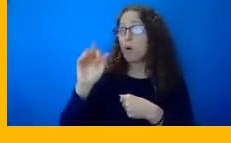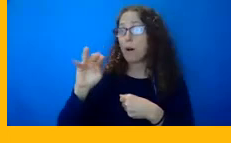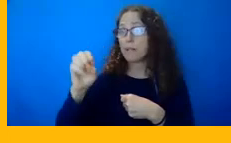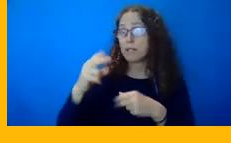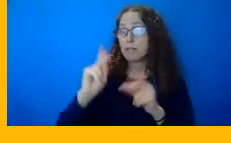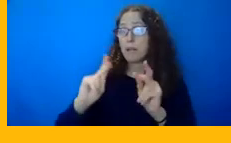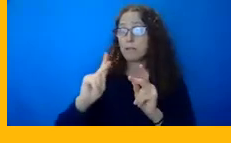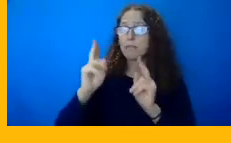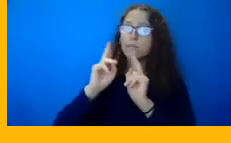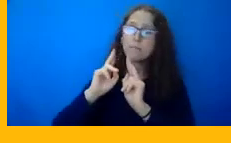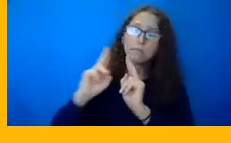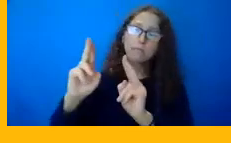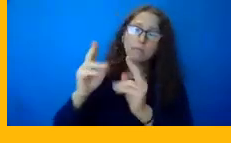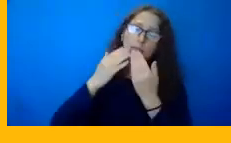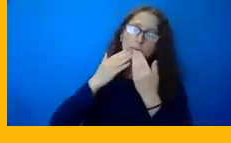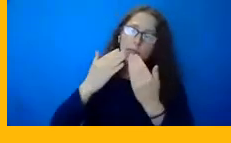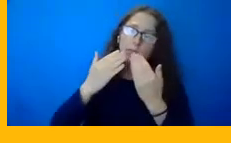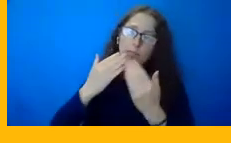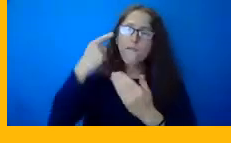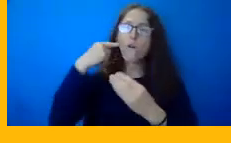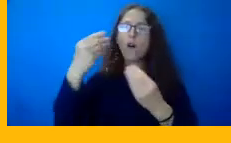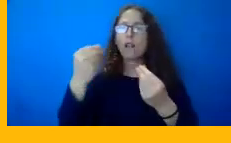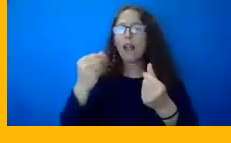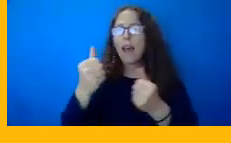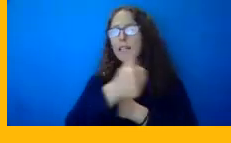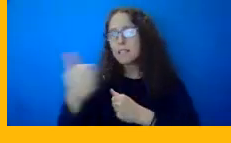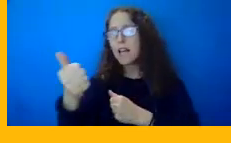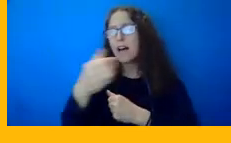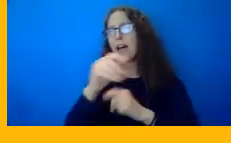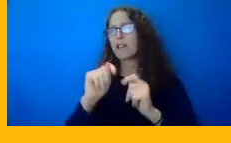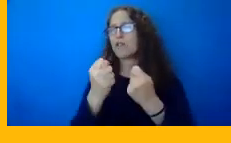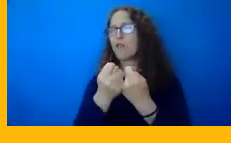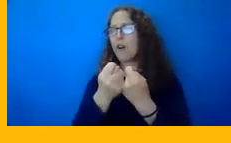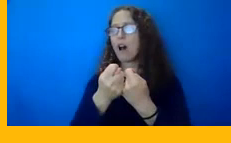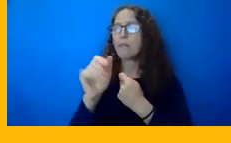MEETING IS BEING HELD ON THE TRADITIONAL